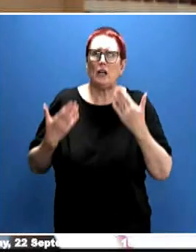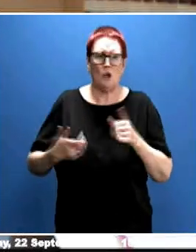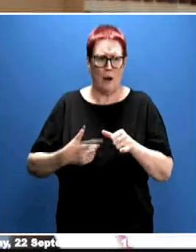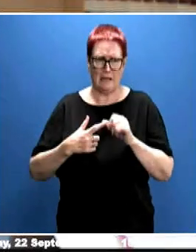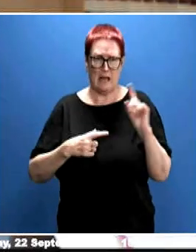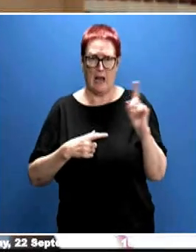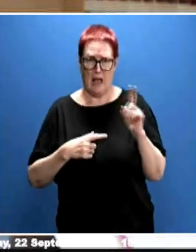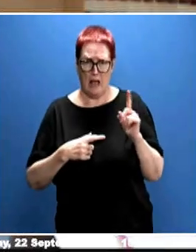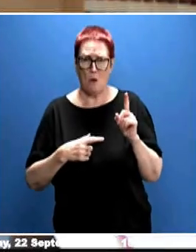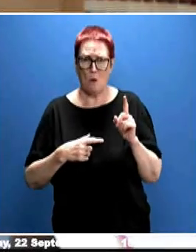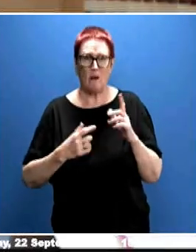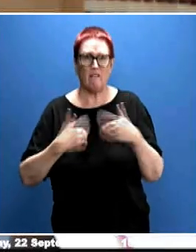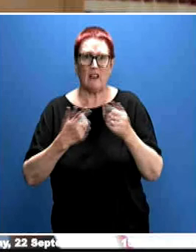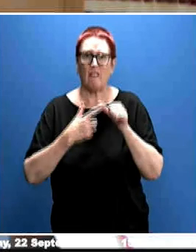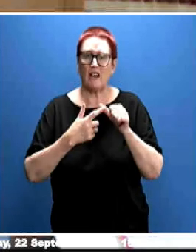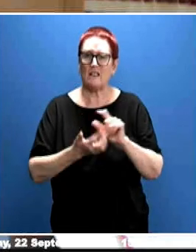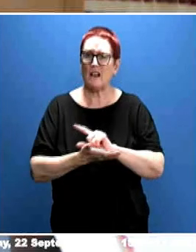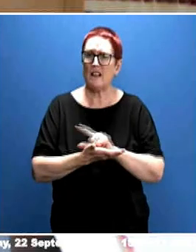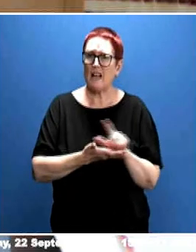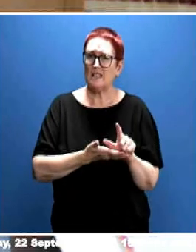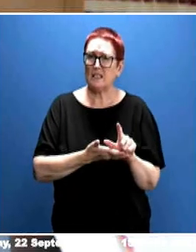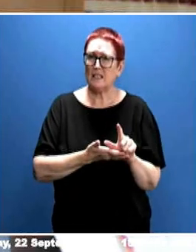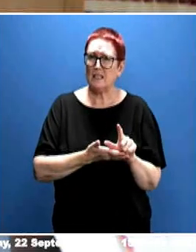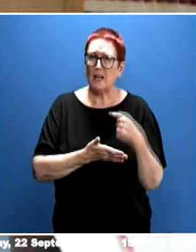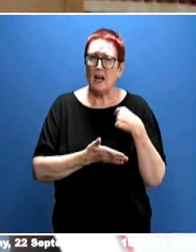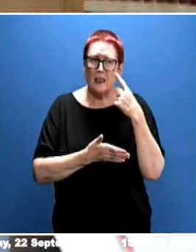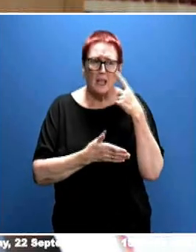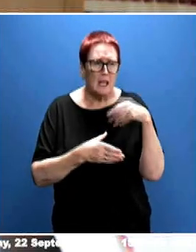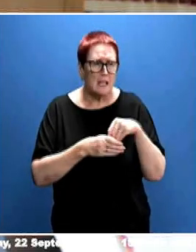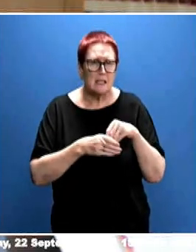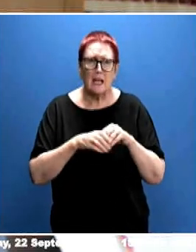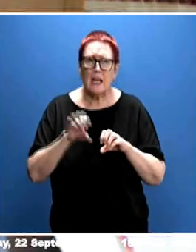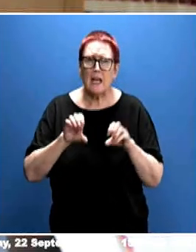I have a funny feeling it's in the evaluation report and I can't remember